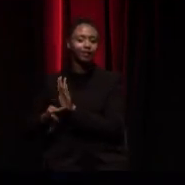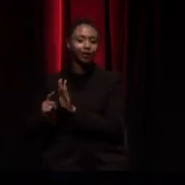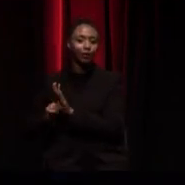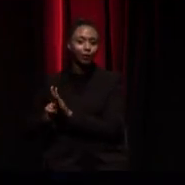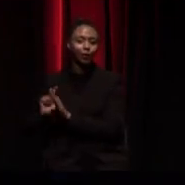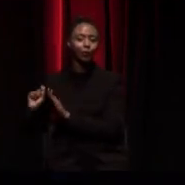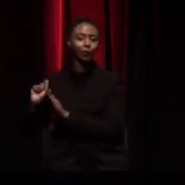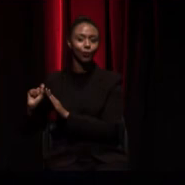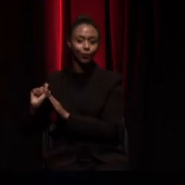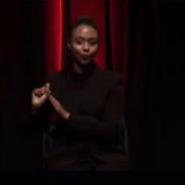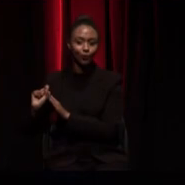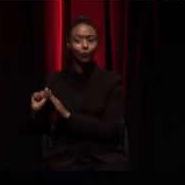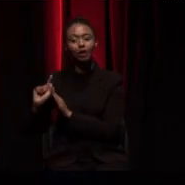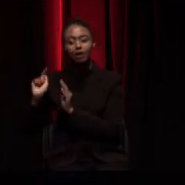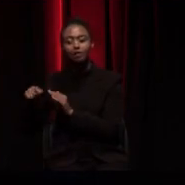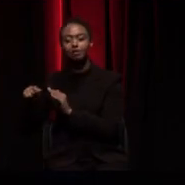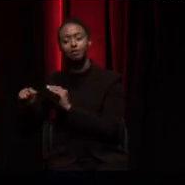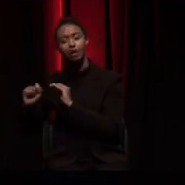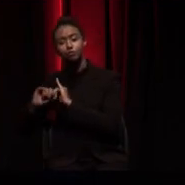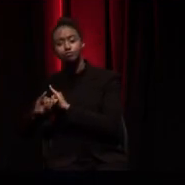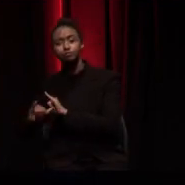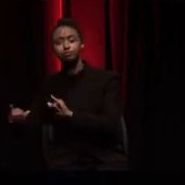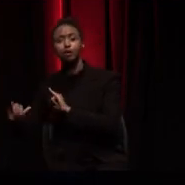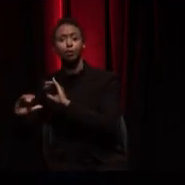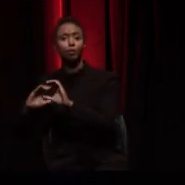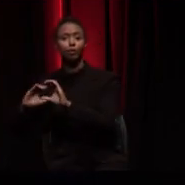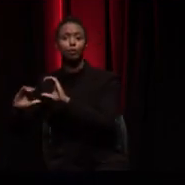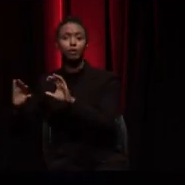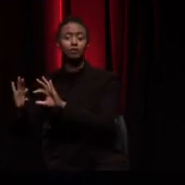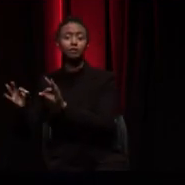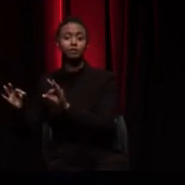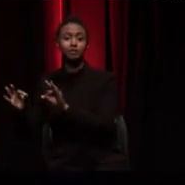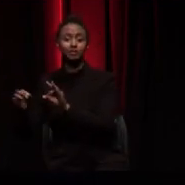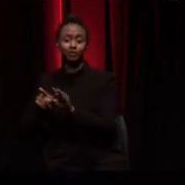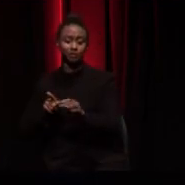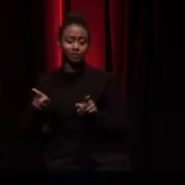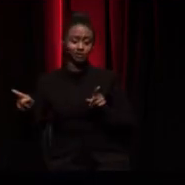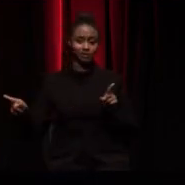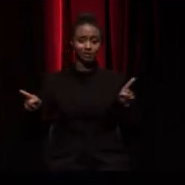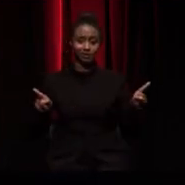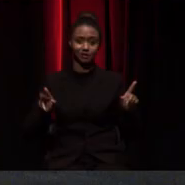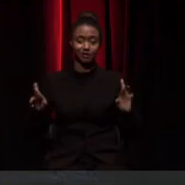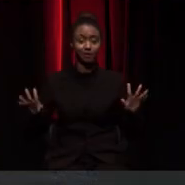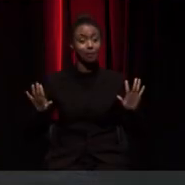communicating, I think, but that is our field of guessing.